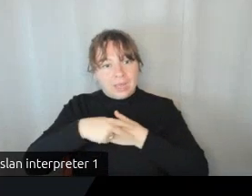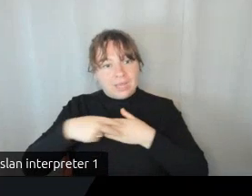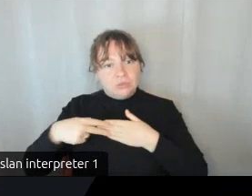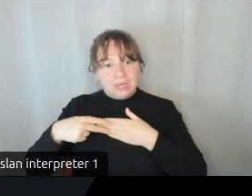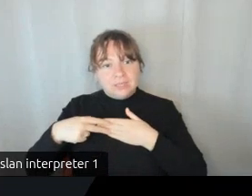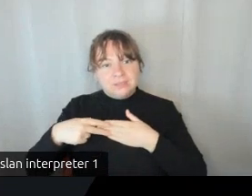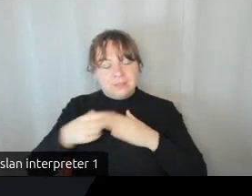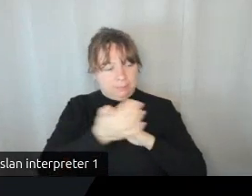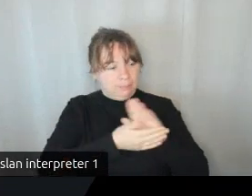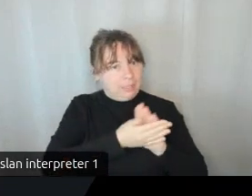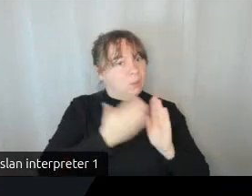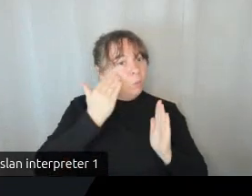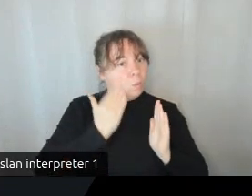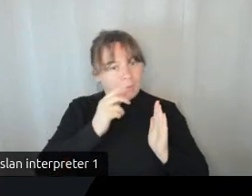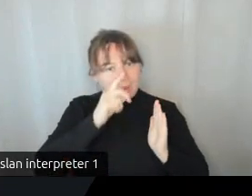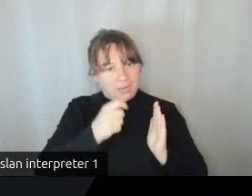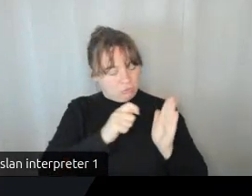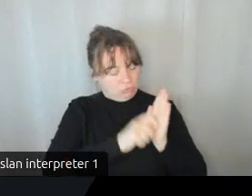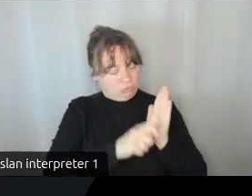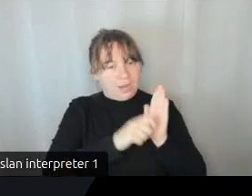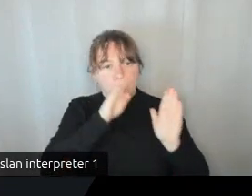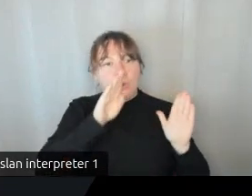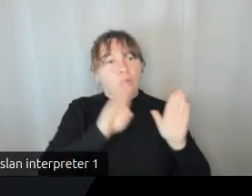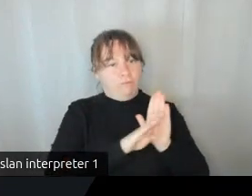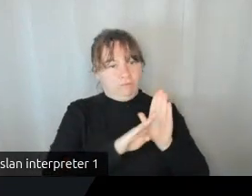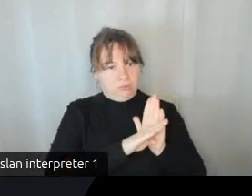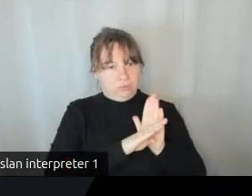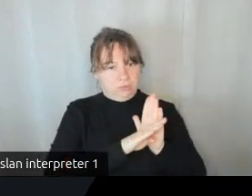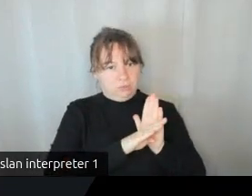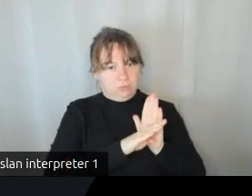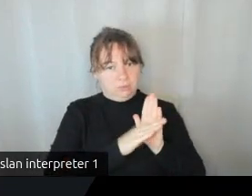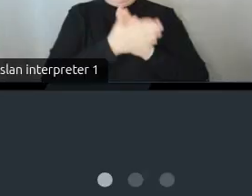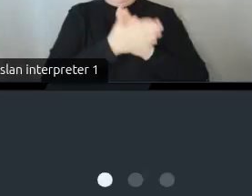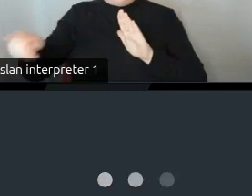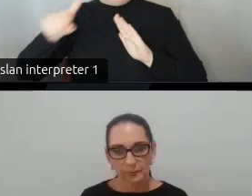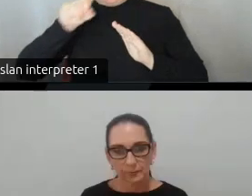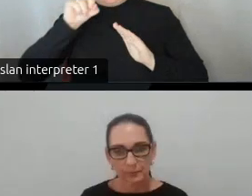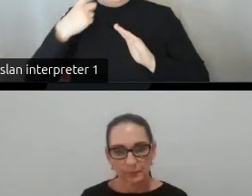that section that's highlighted on the screen for you. Now, if they want to do that, they can fill